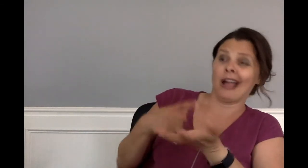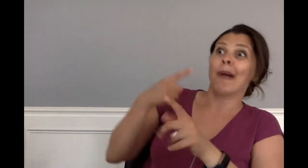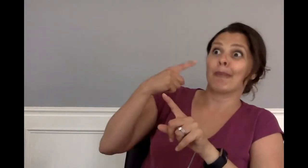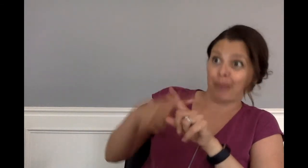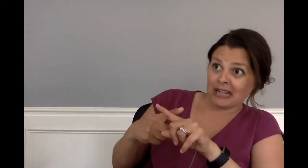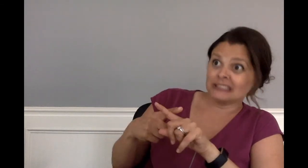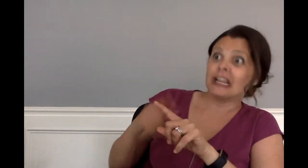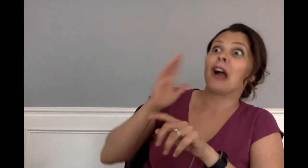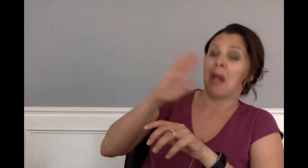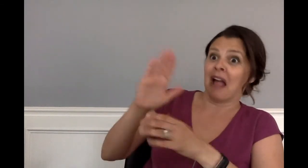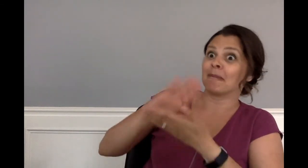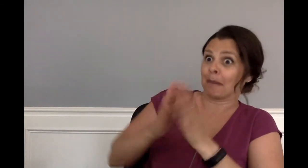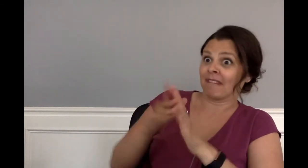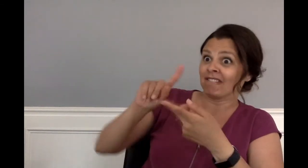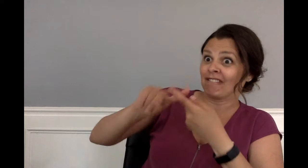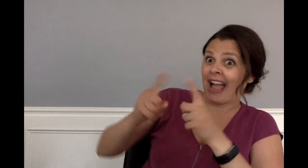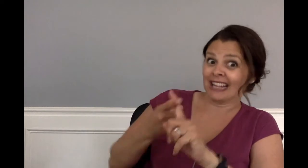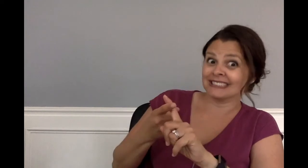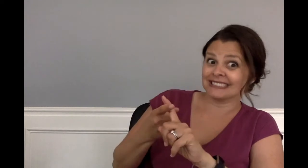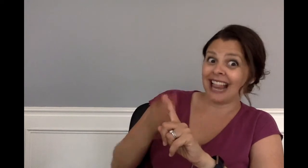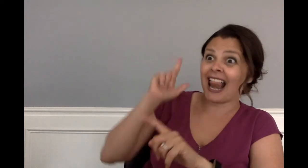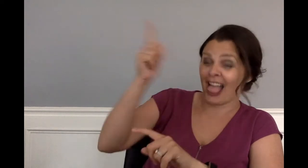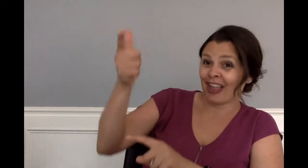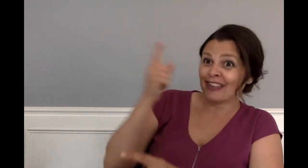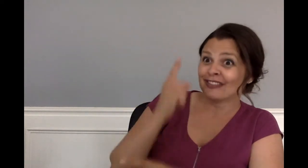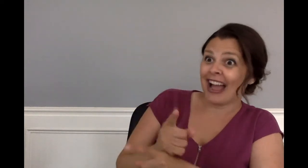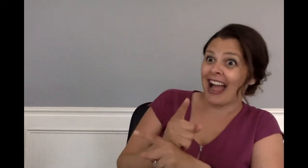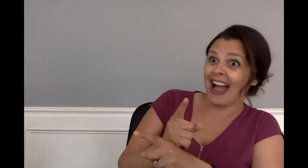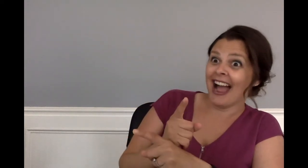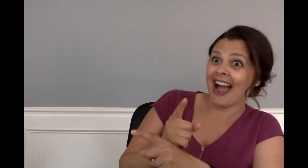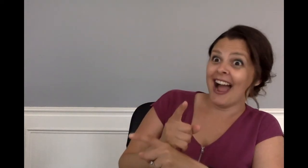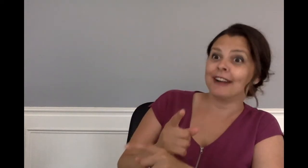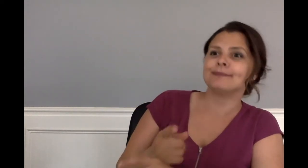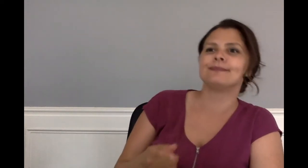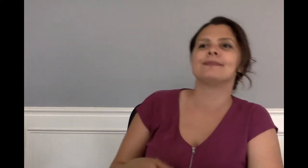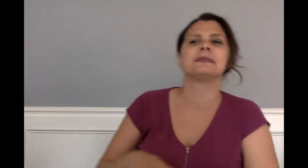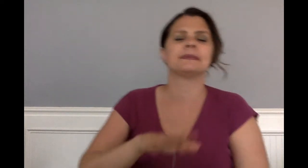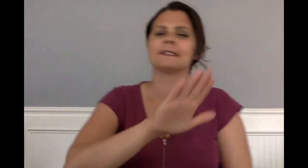“And then we become friends,” Charlie said.“Right?”